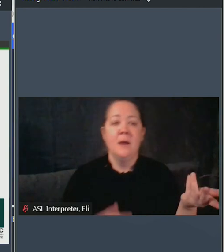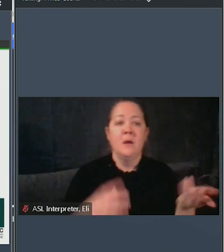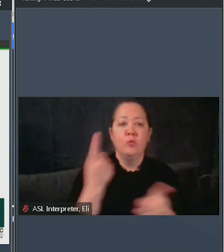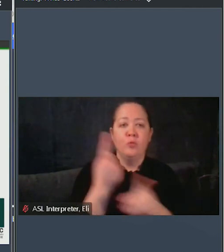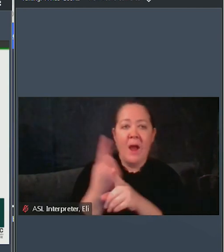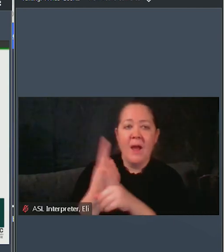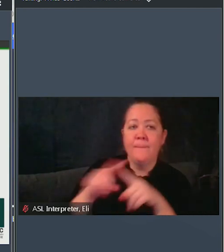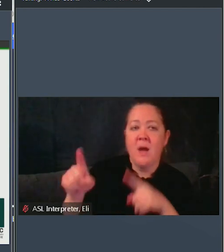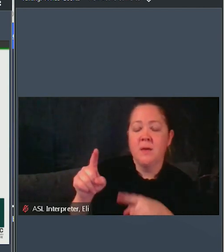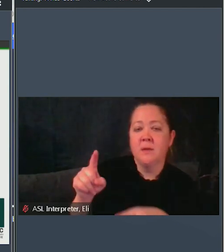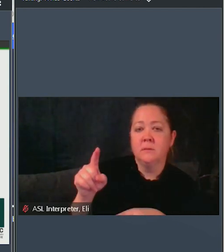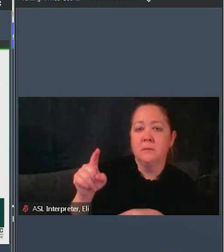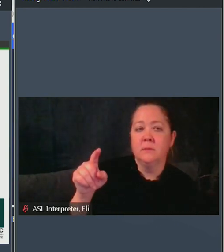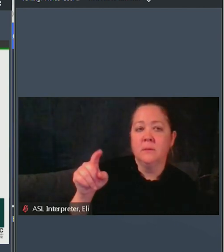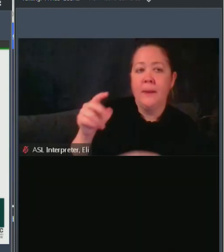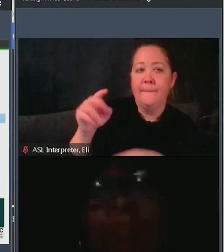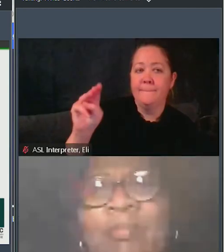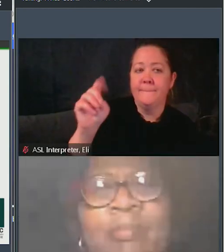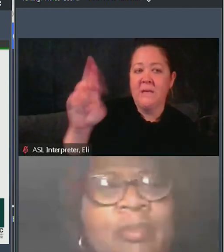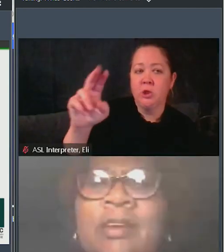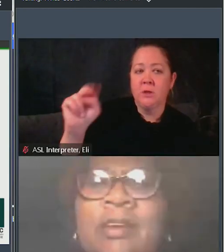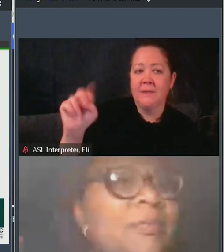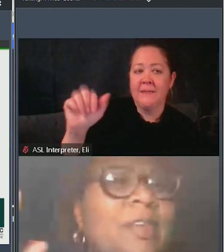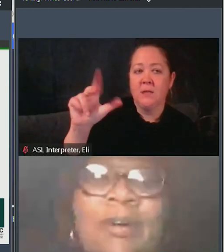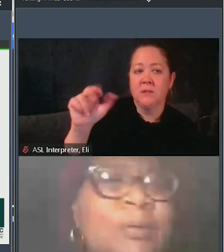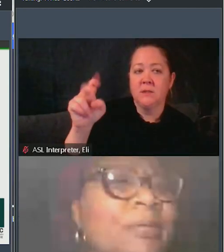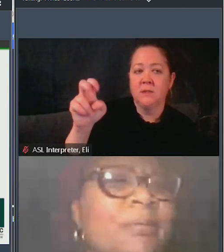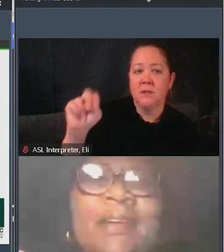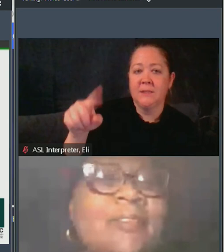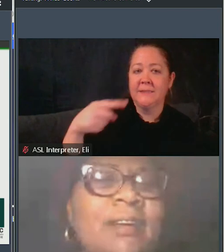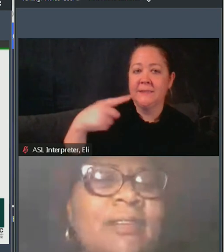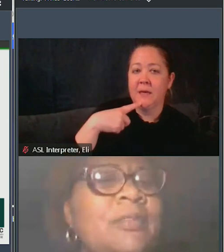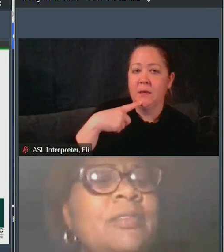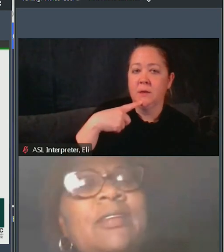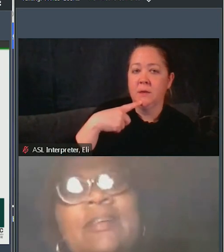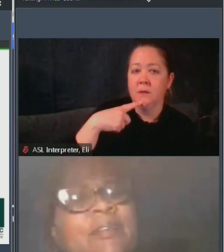next hearing. And I have you down as one of his clients. Is that not correct? That's not correct. And Melinda queen,